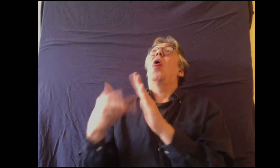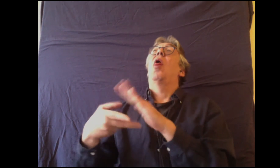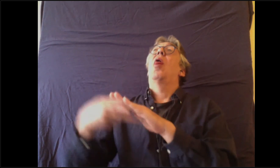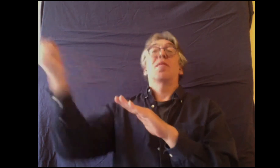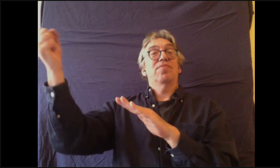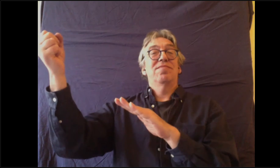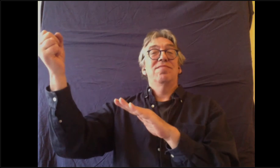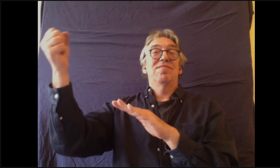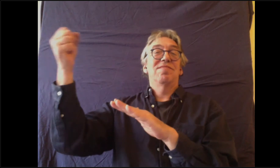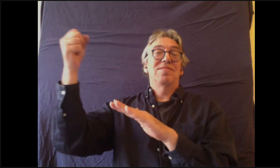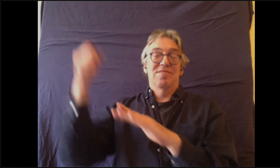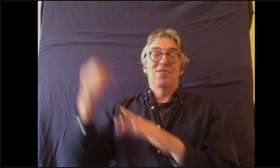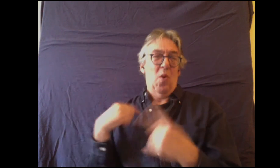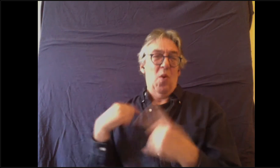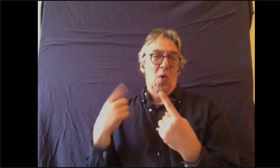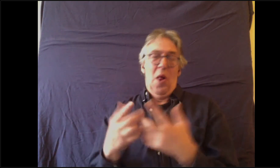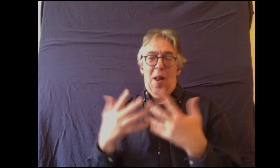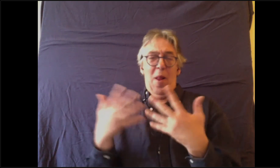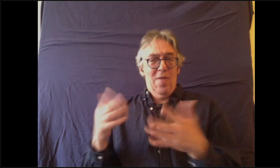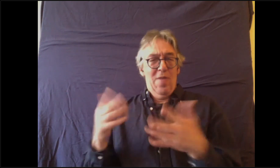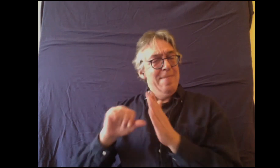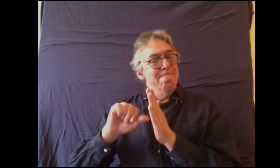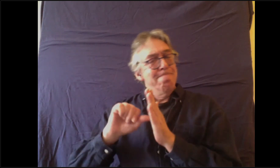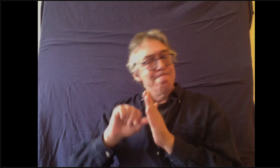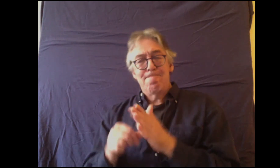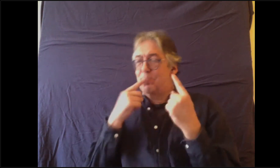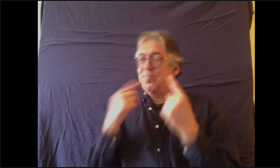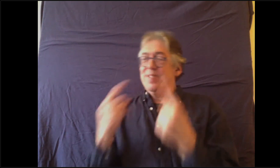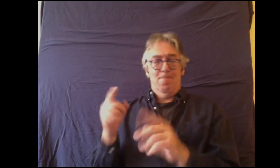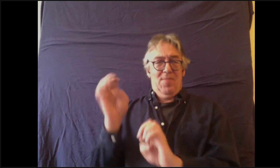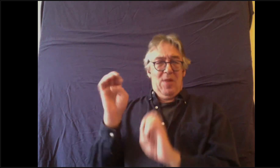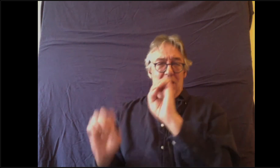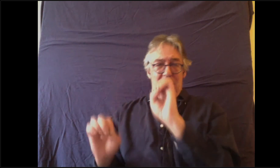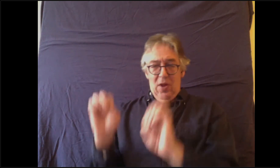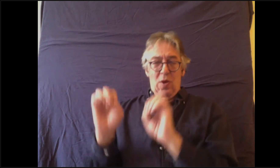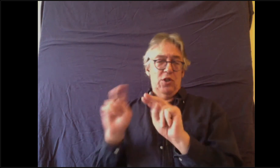We put a lot of emphasis on evaluation and monitoring,